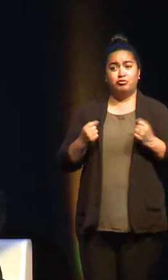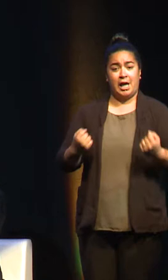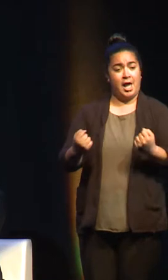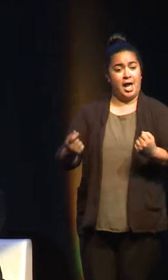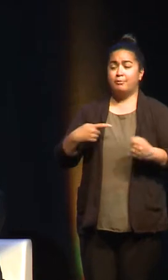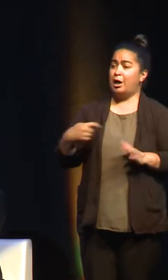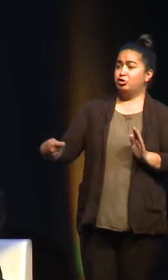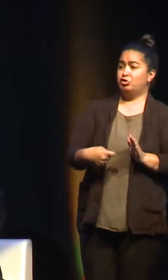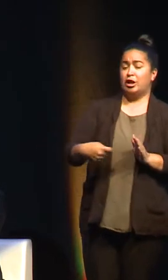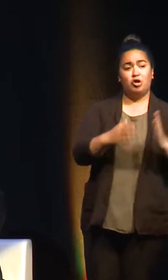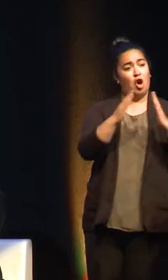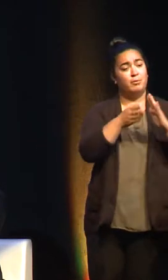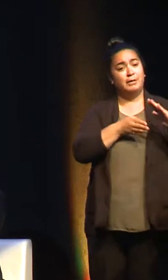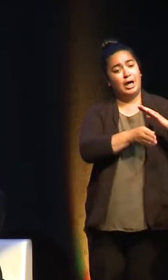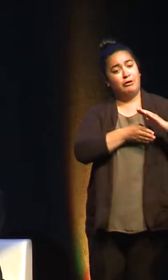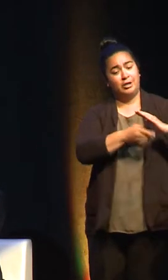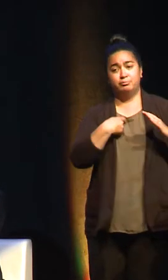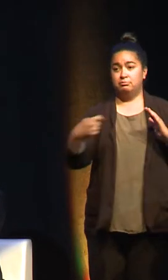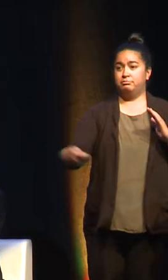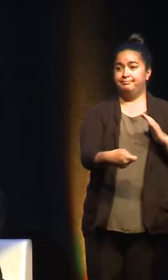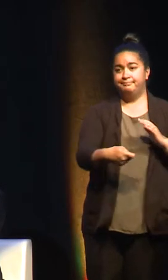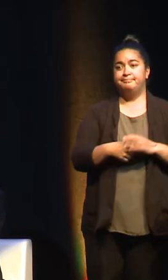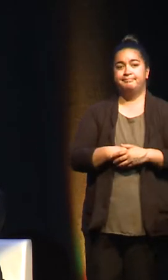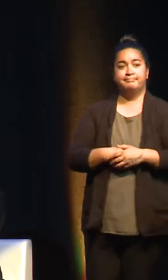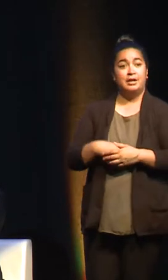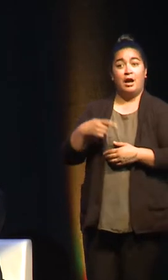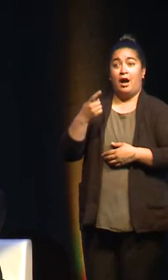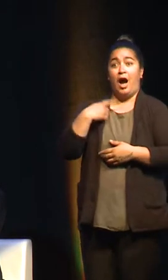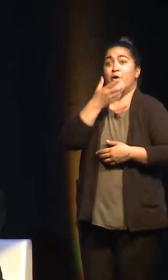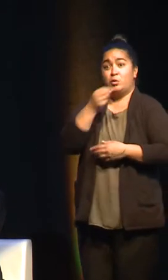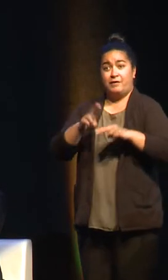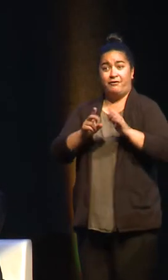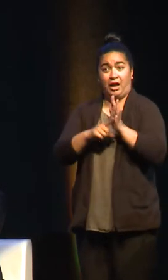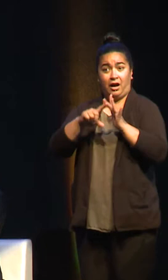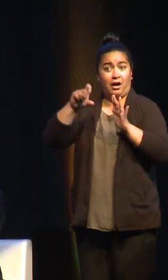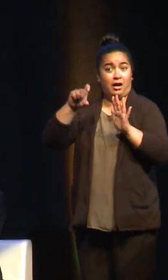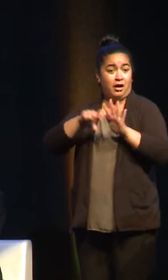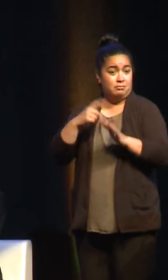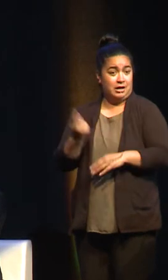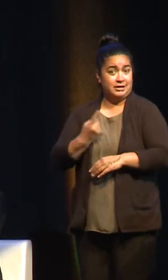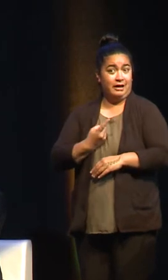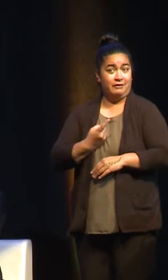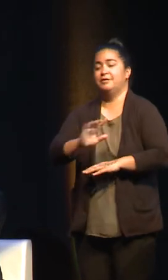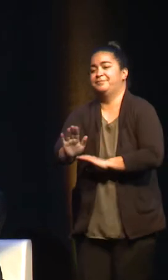in the garage. And I'm not actually a Flick customer , one day we’ll all be